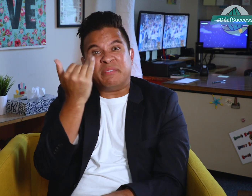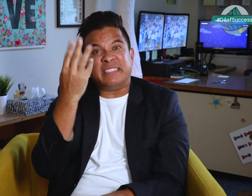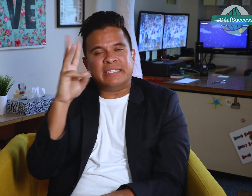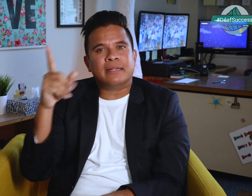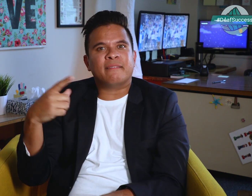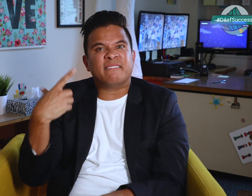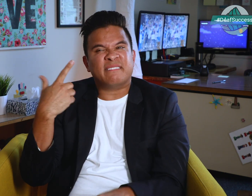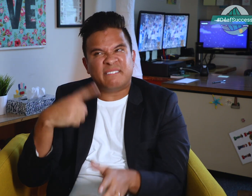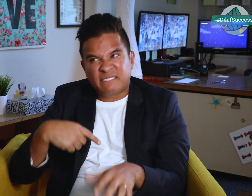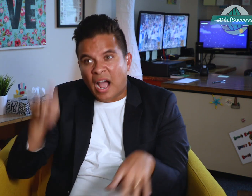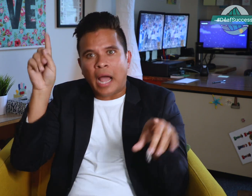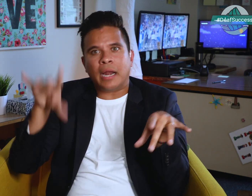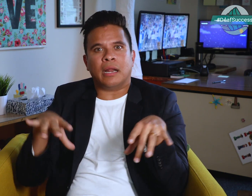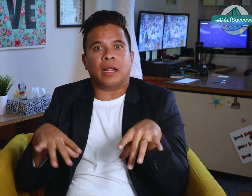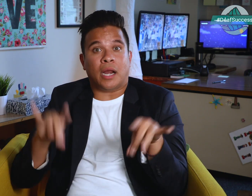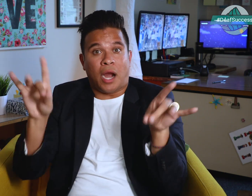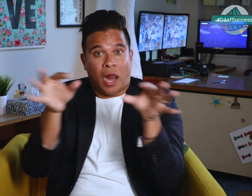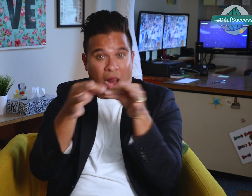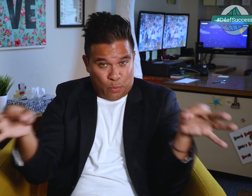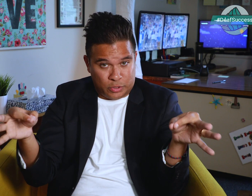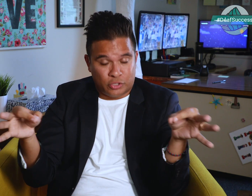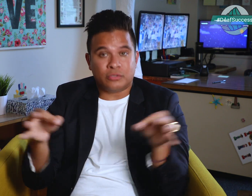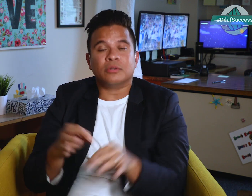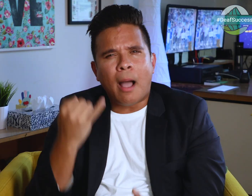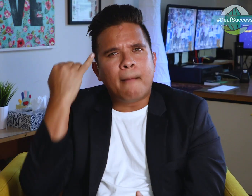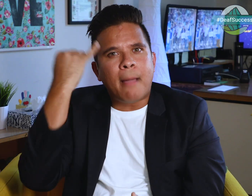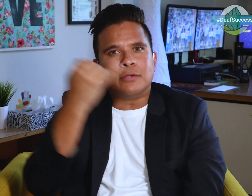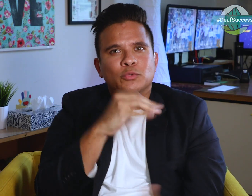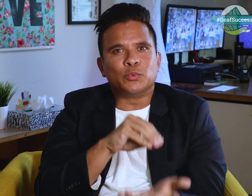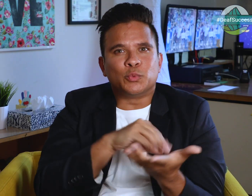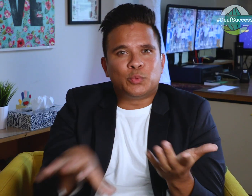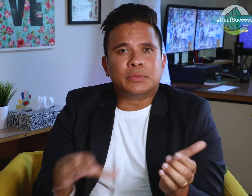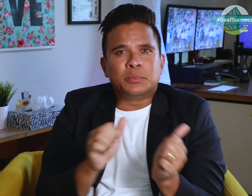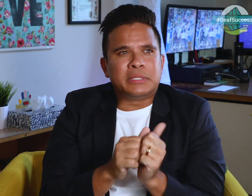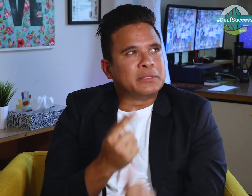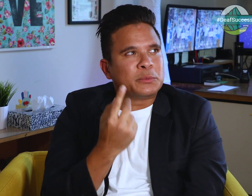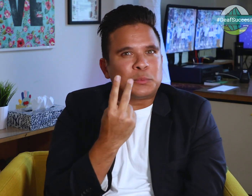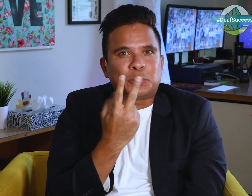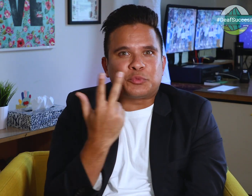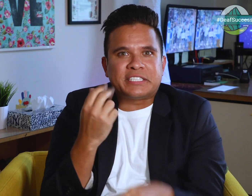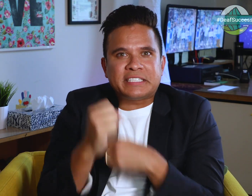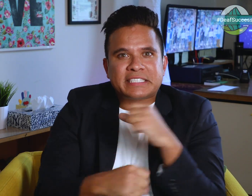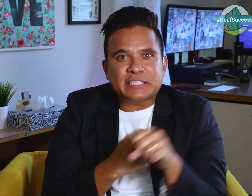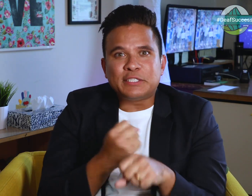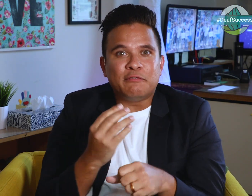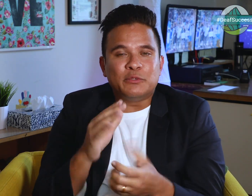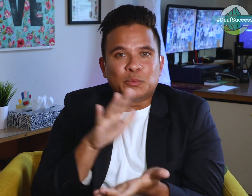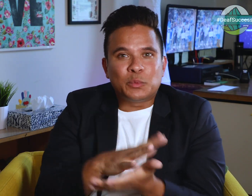are acquiring language for the first time. Imagine a student with only two or three years of language